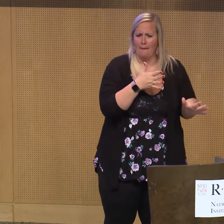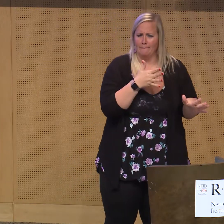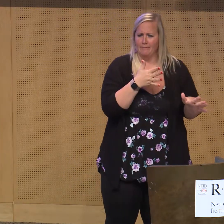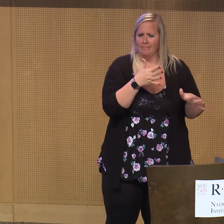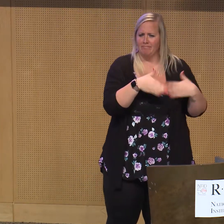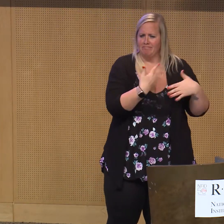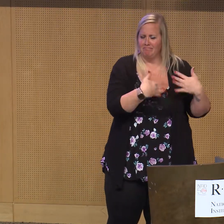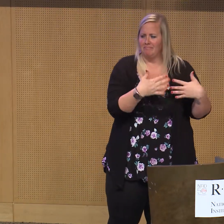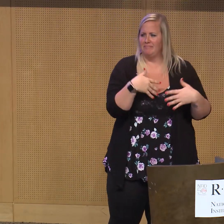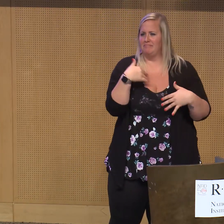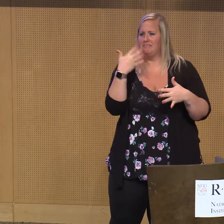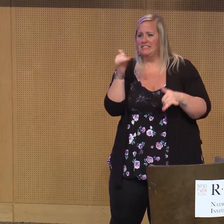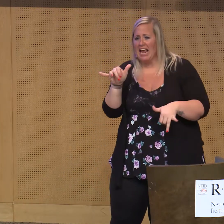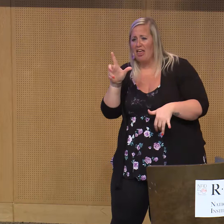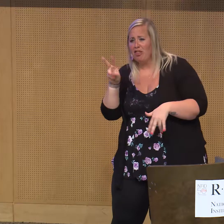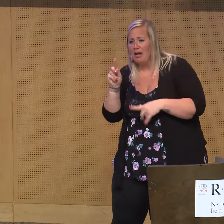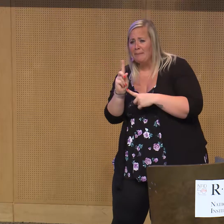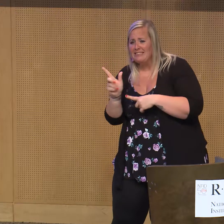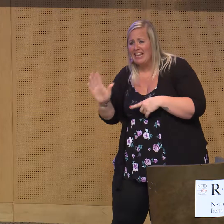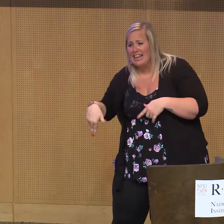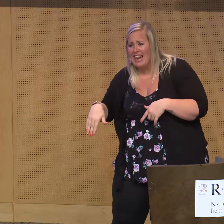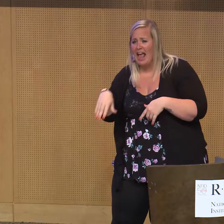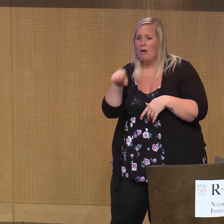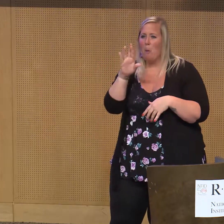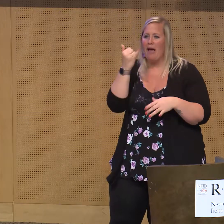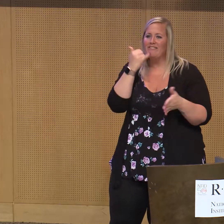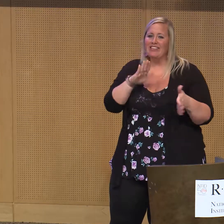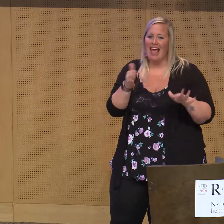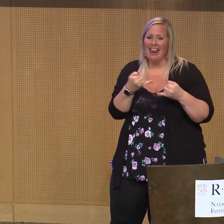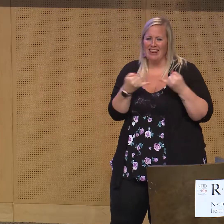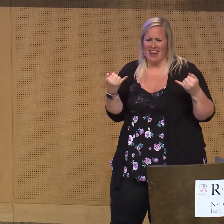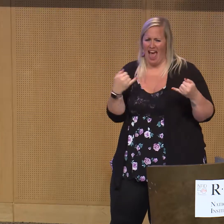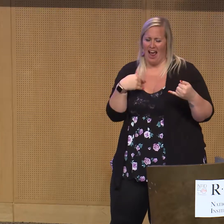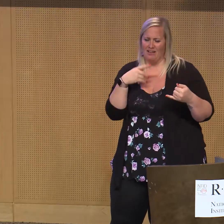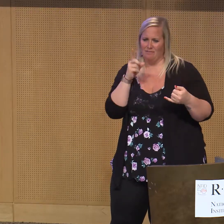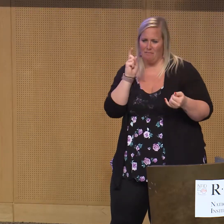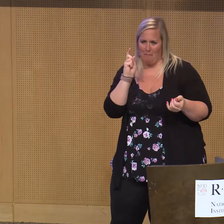and then try to pick it up again tomorrow. So maybe I'll stay 30 minutes late.